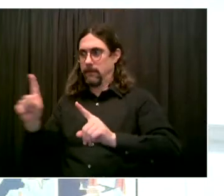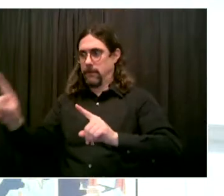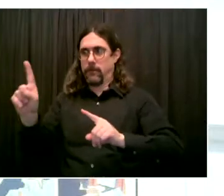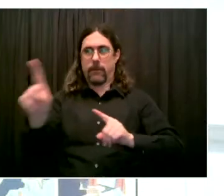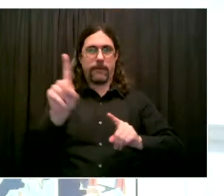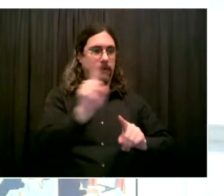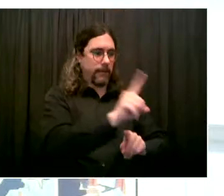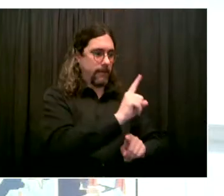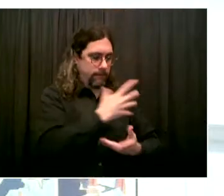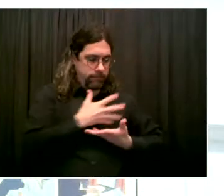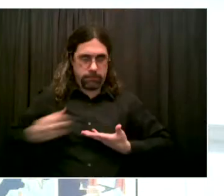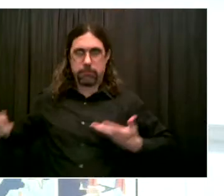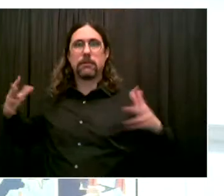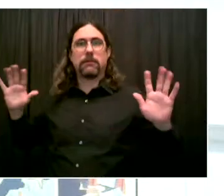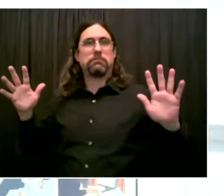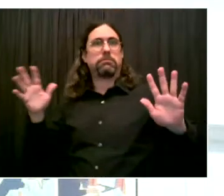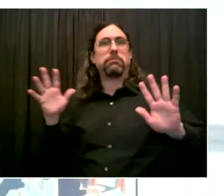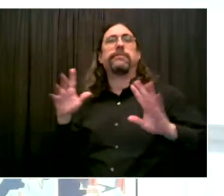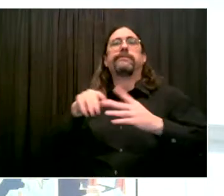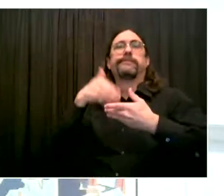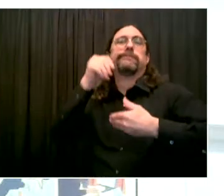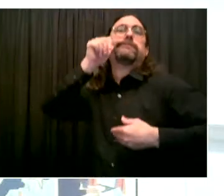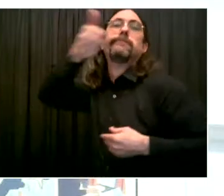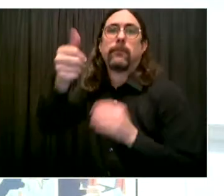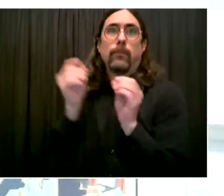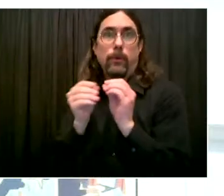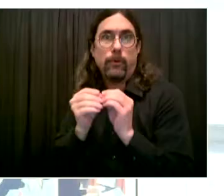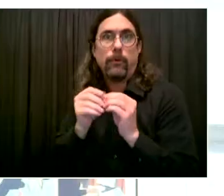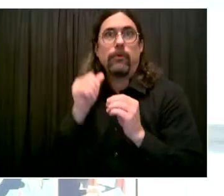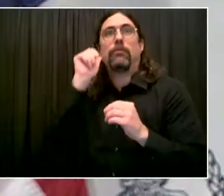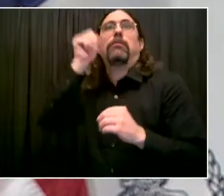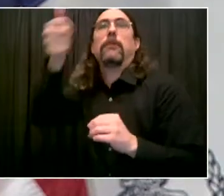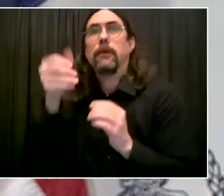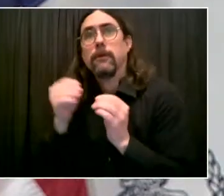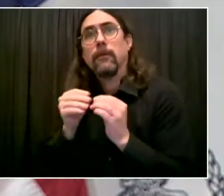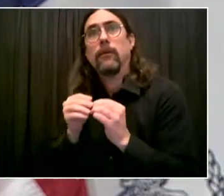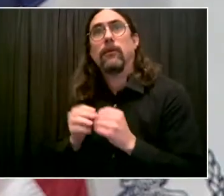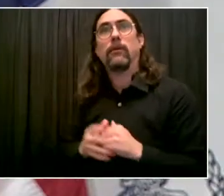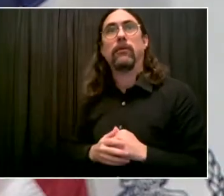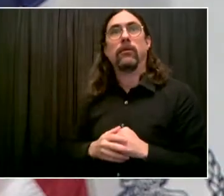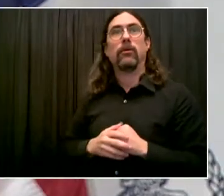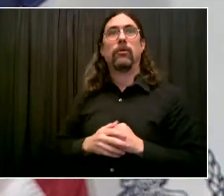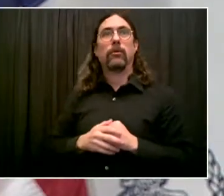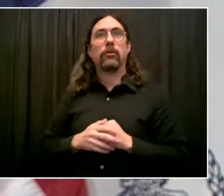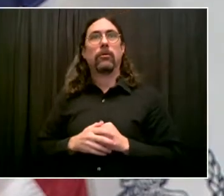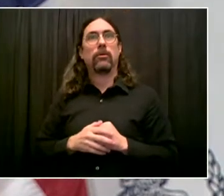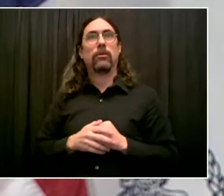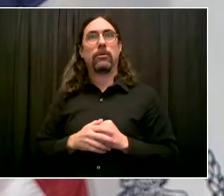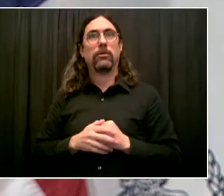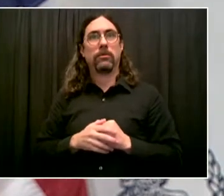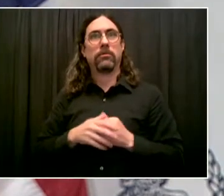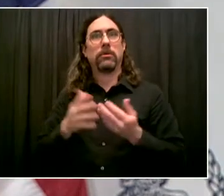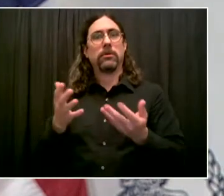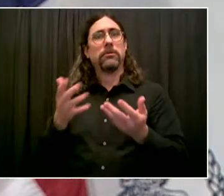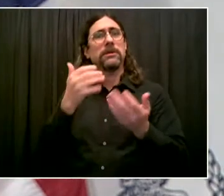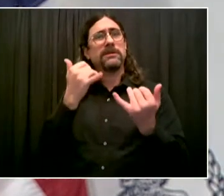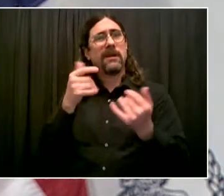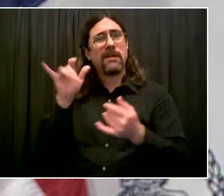WILL CONTINUE IN THE COMING DAYS TO REACH OUT TO EVERYONE WHO HAS SUBMITTED TTR HEI ININORFMATION THROUGH THE FORM TO GET THEM LINED UP ON THE